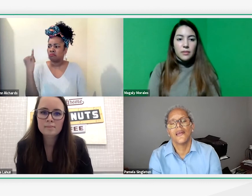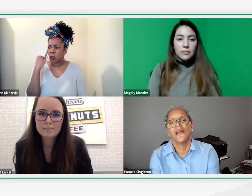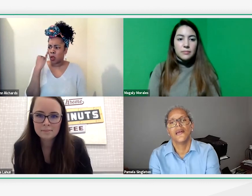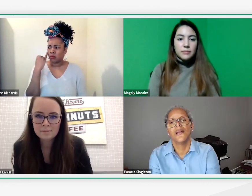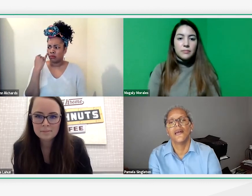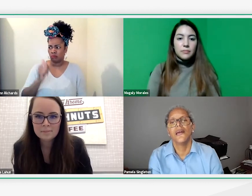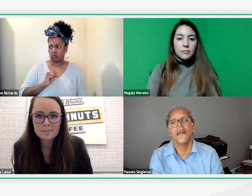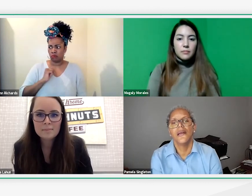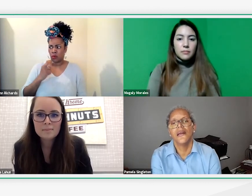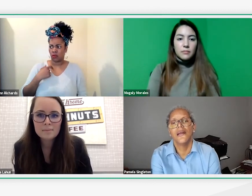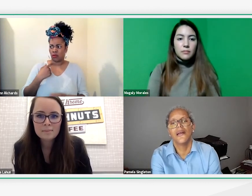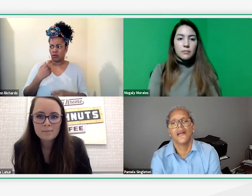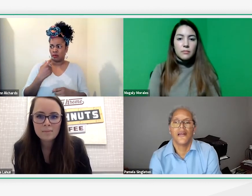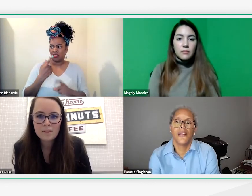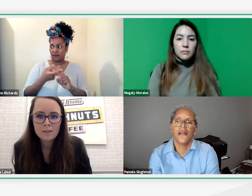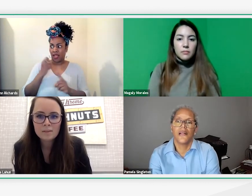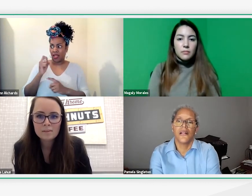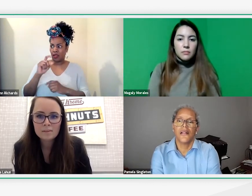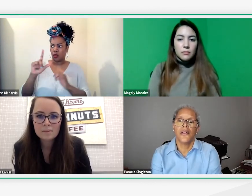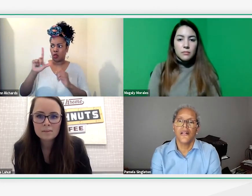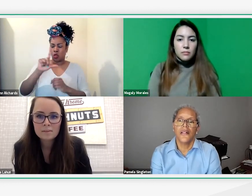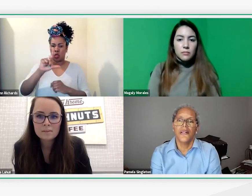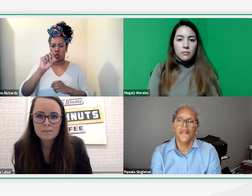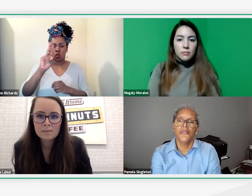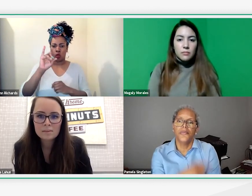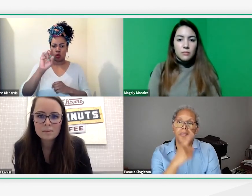question #2. So the question is: What if